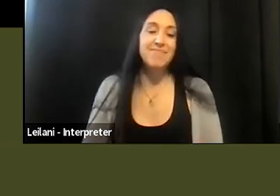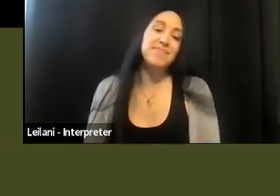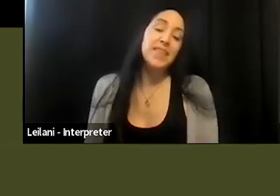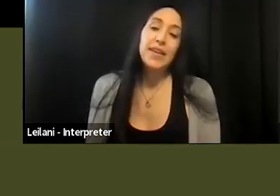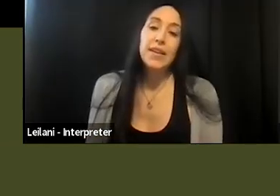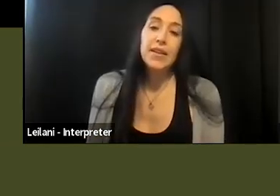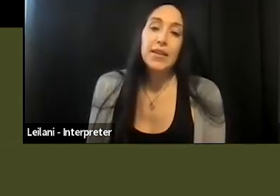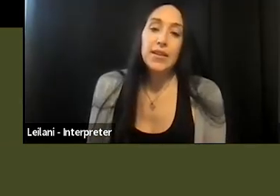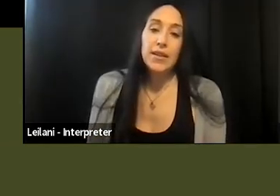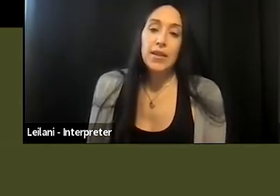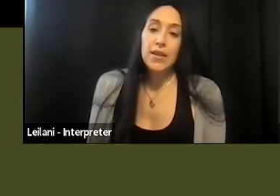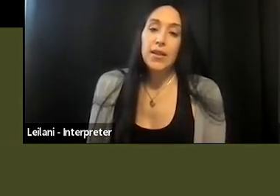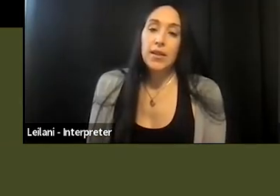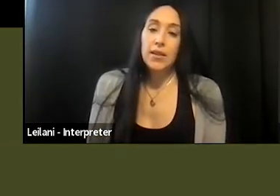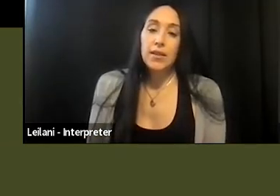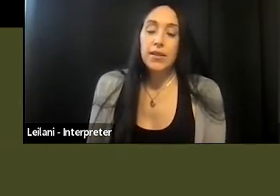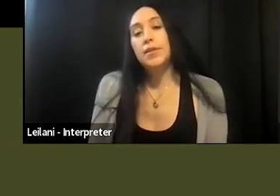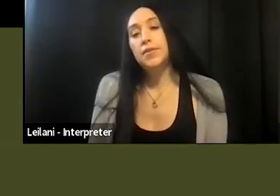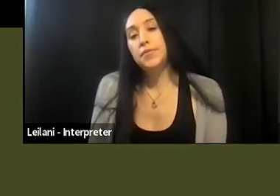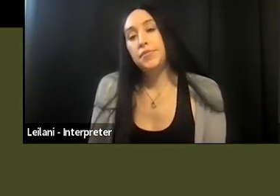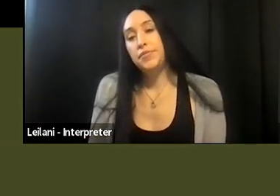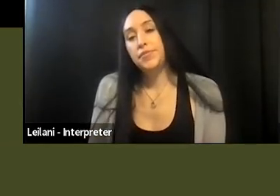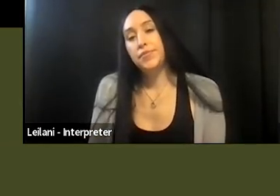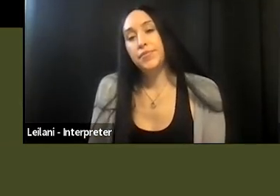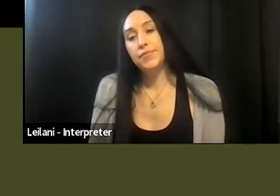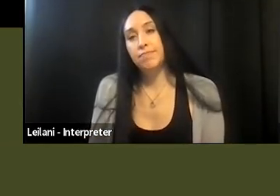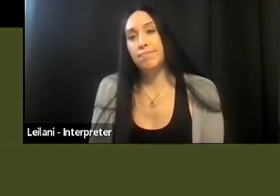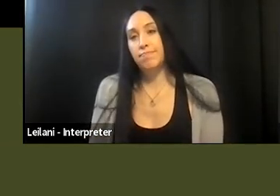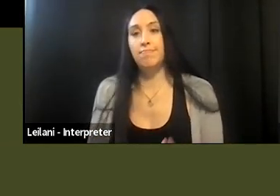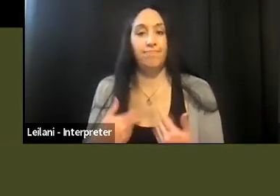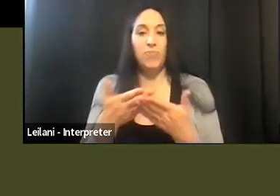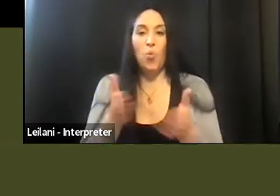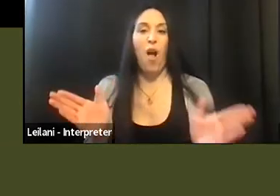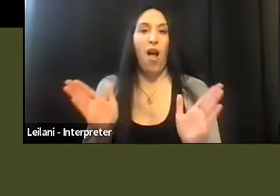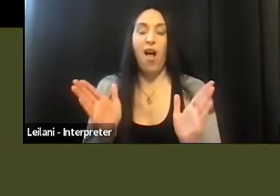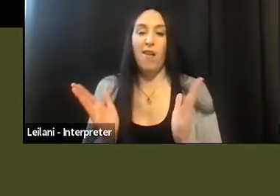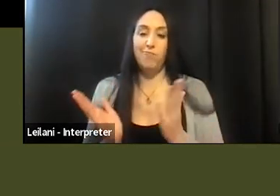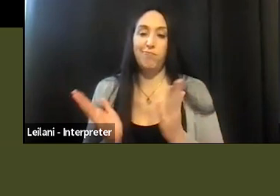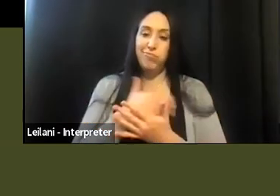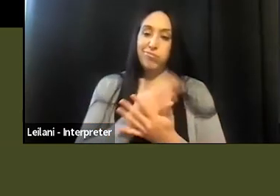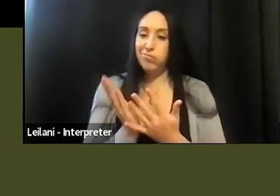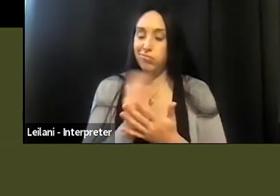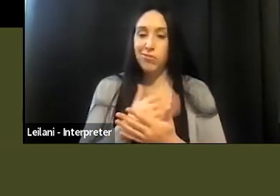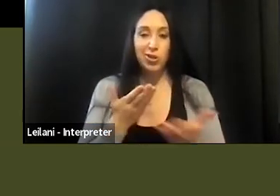And so we have a wide range of services and grants from different organizations.